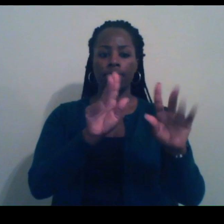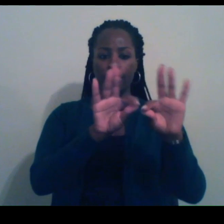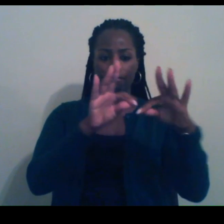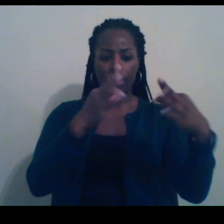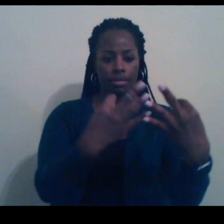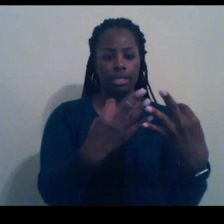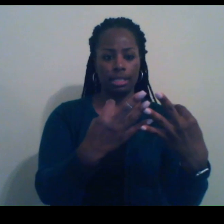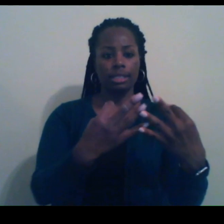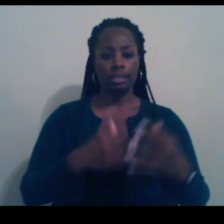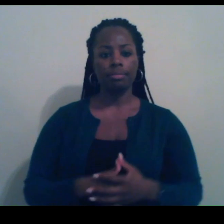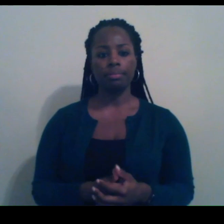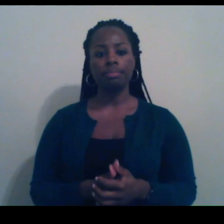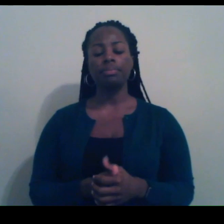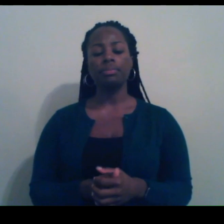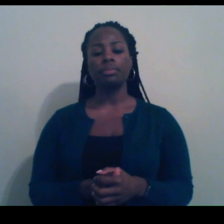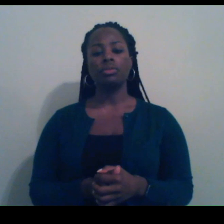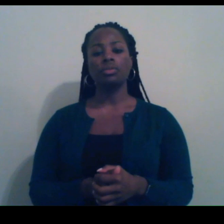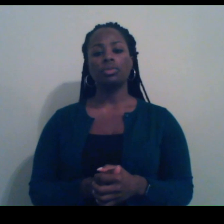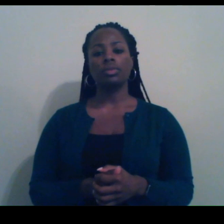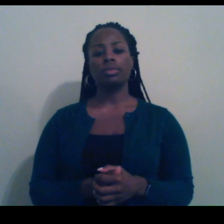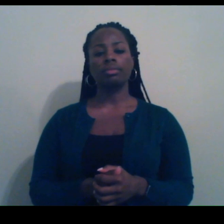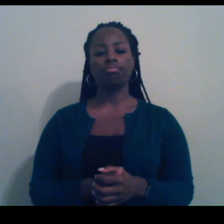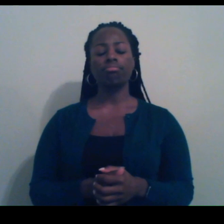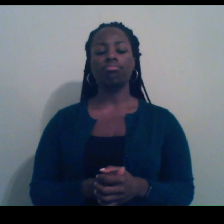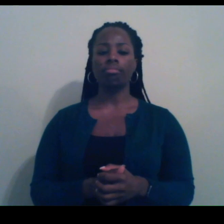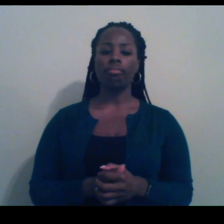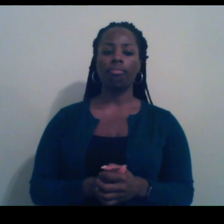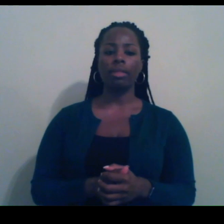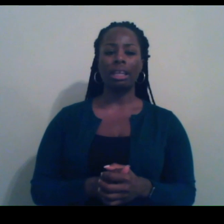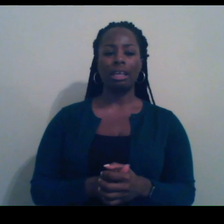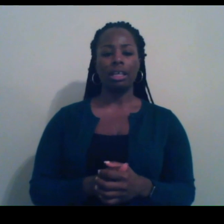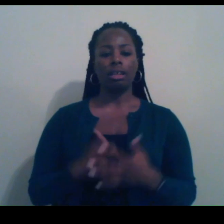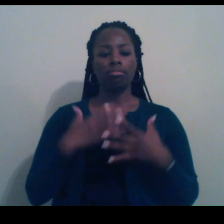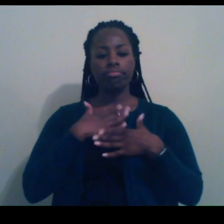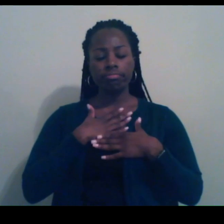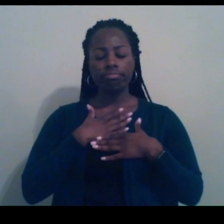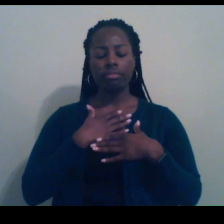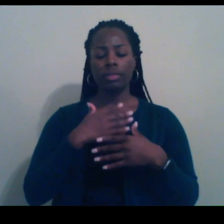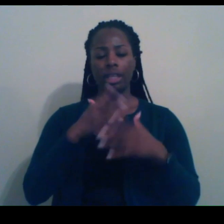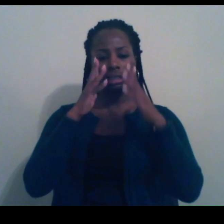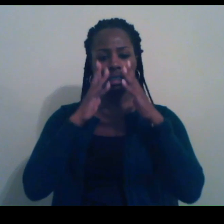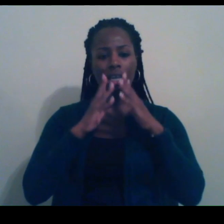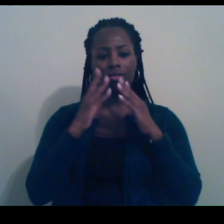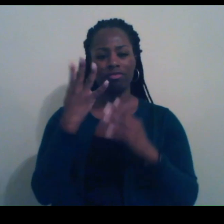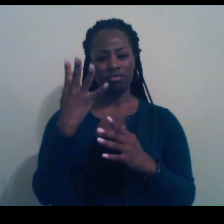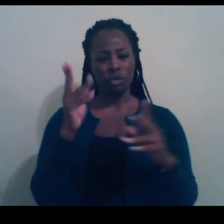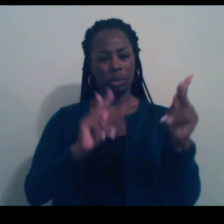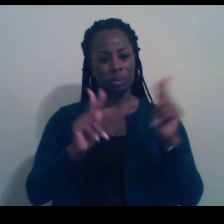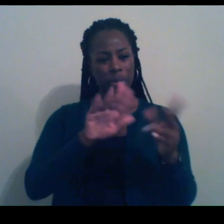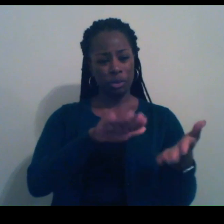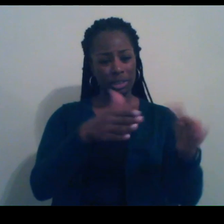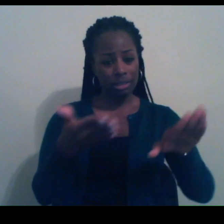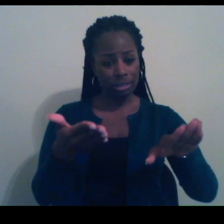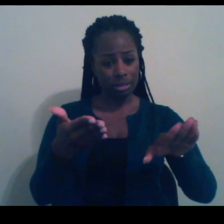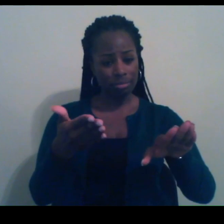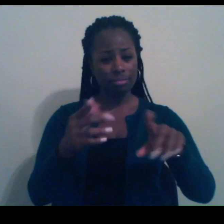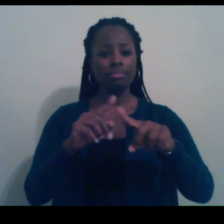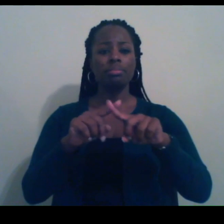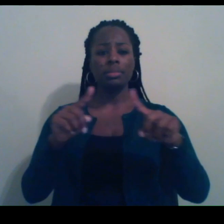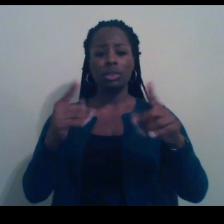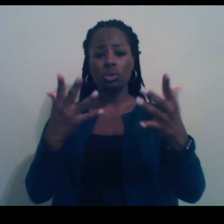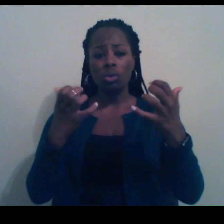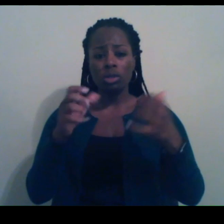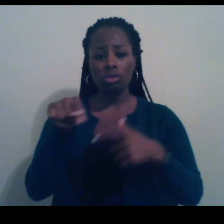despite today's sad news let's be clear the risk to the American people of the